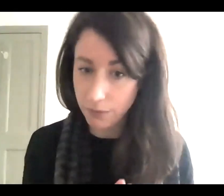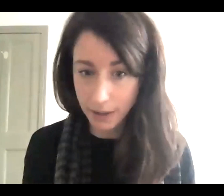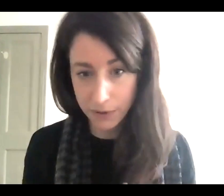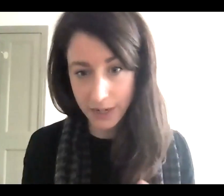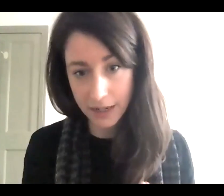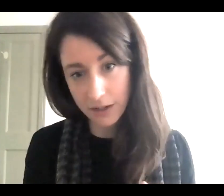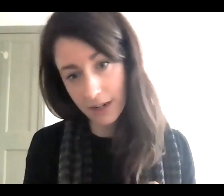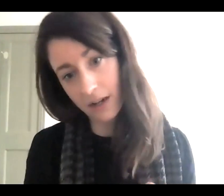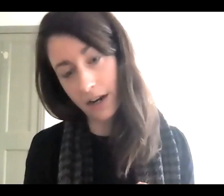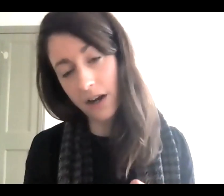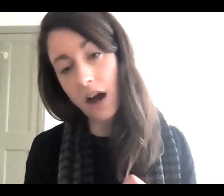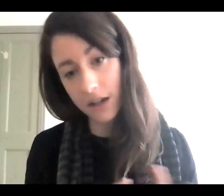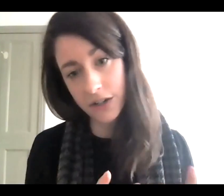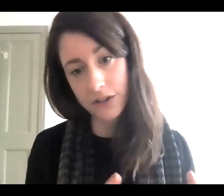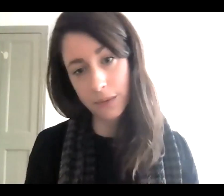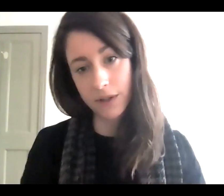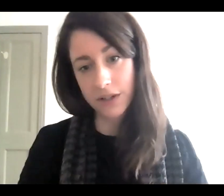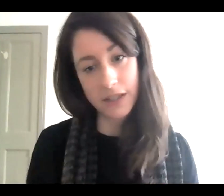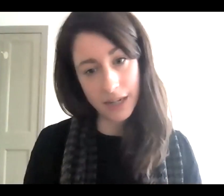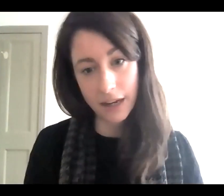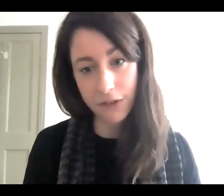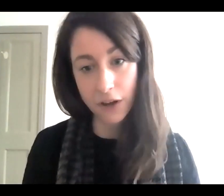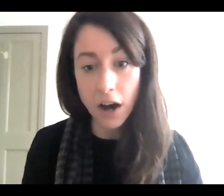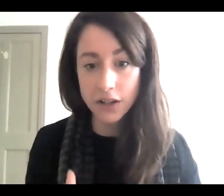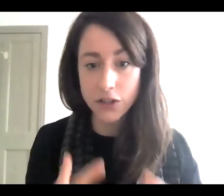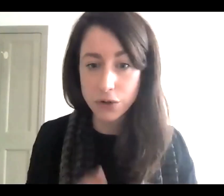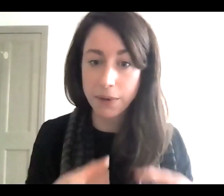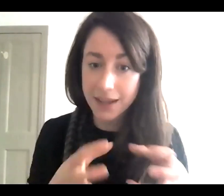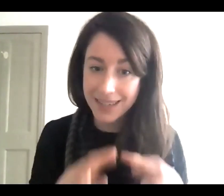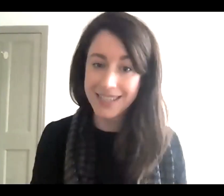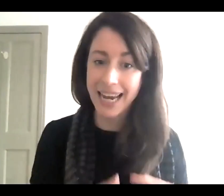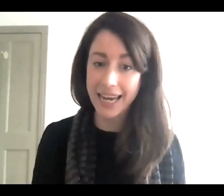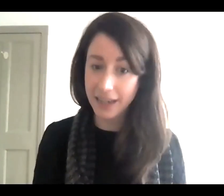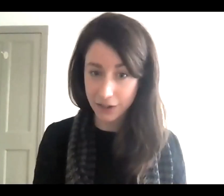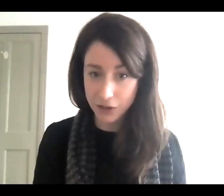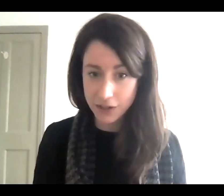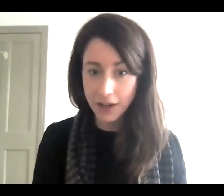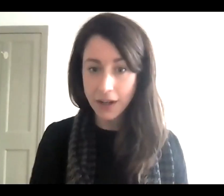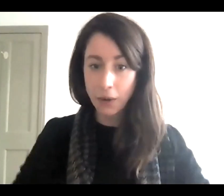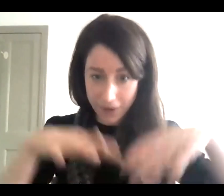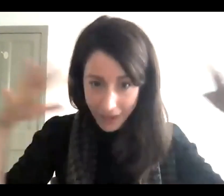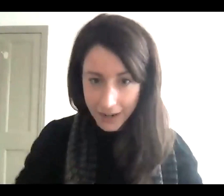to represent a kind of cottage, I wanted to see if the cottage could be contained within